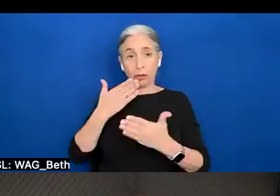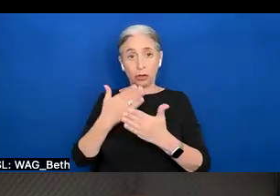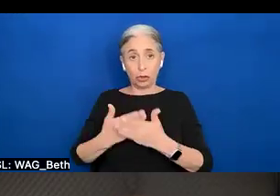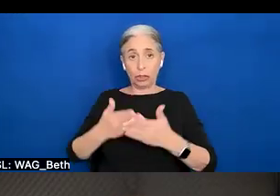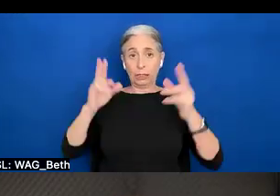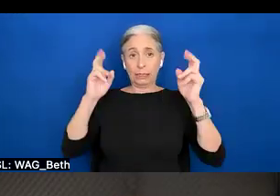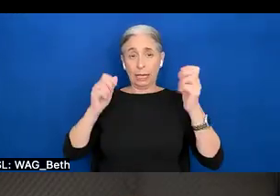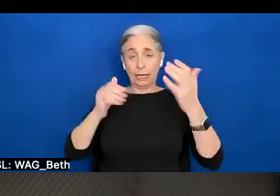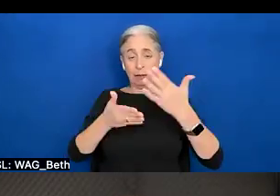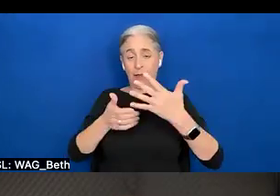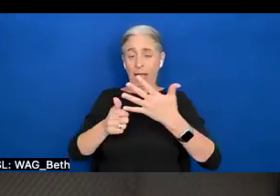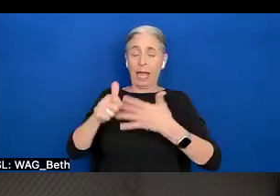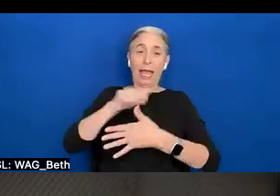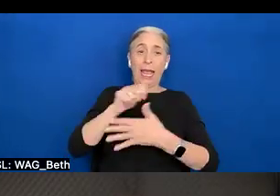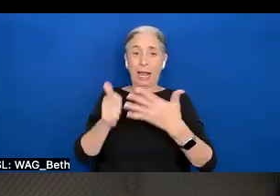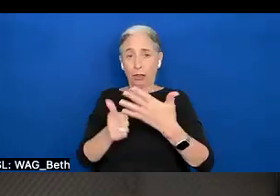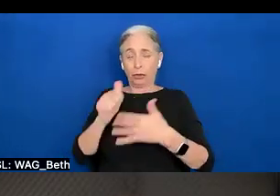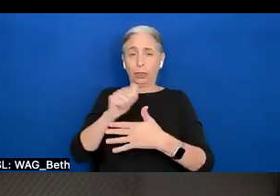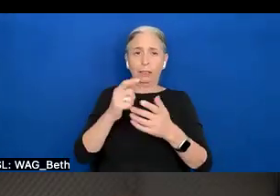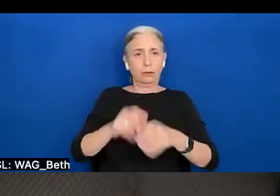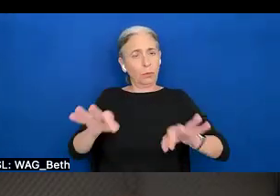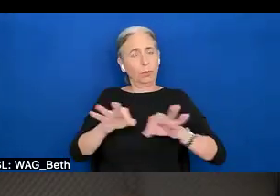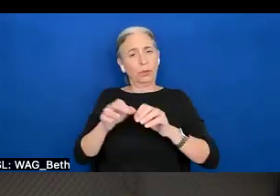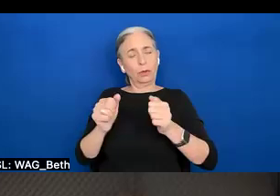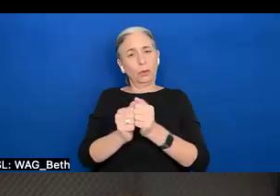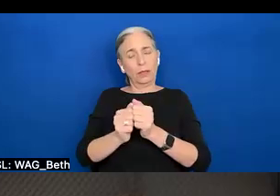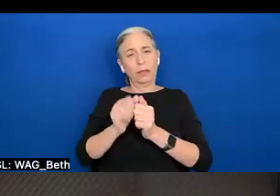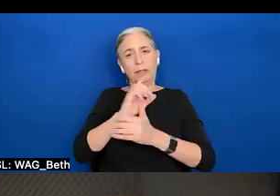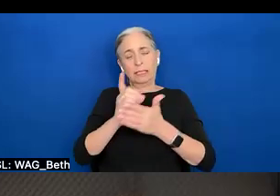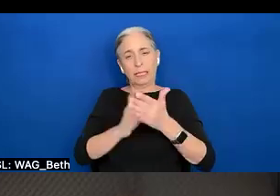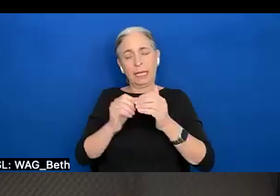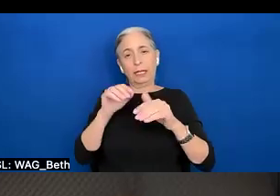in graphic design, but also in accessibility, because